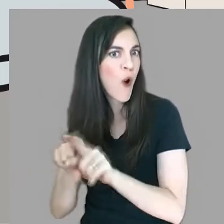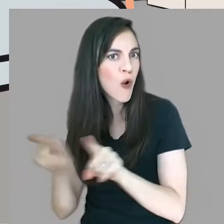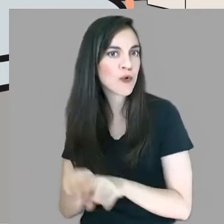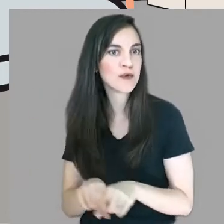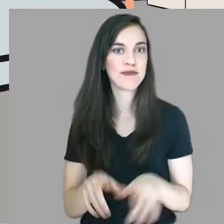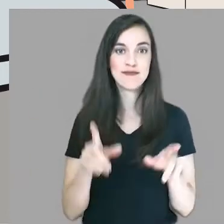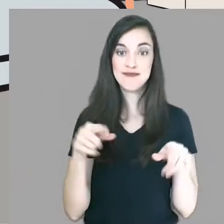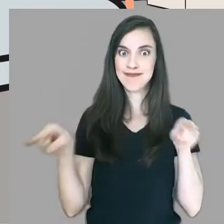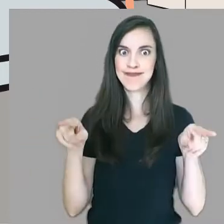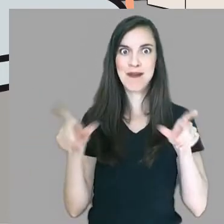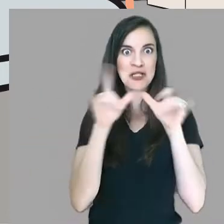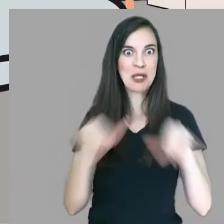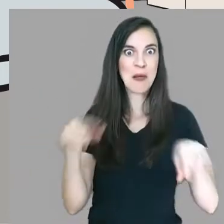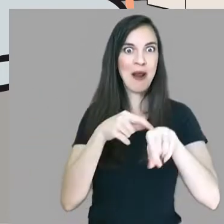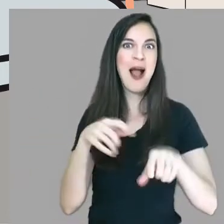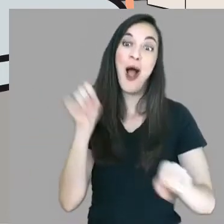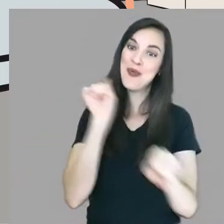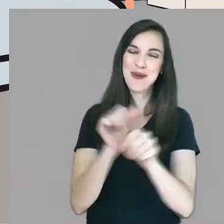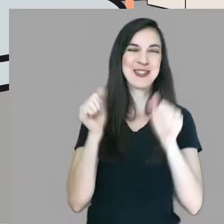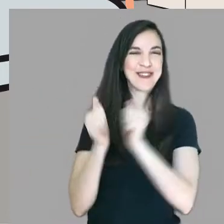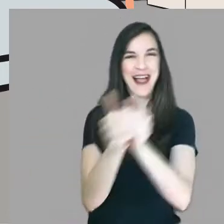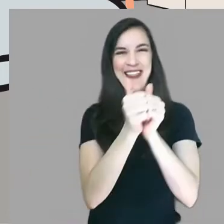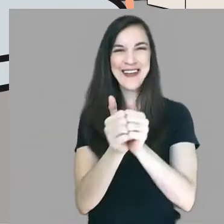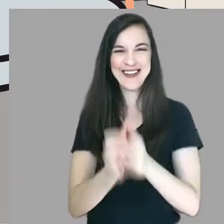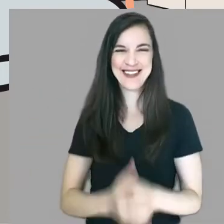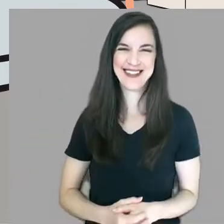They both state at the same time, “Let’s work on it together!”